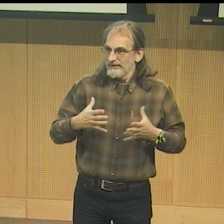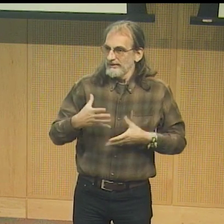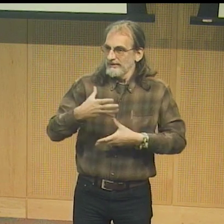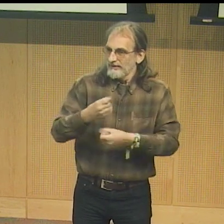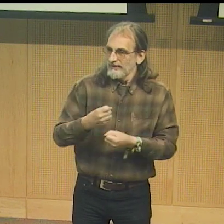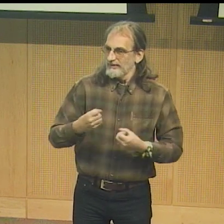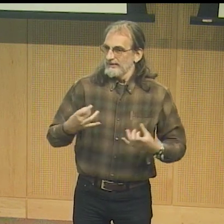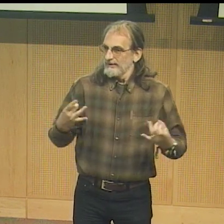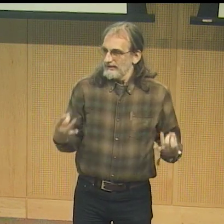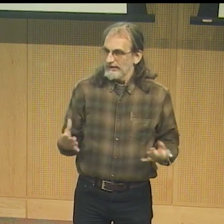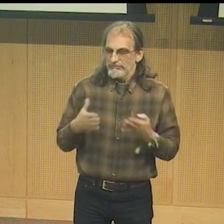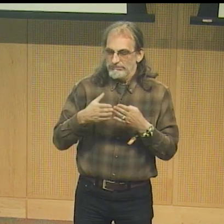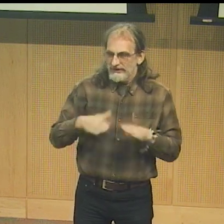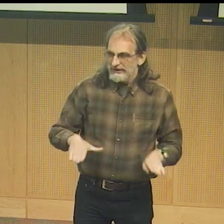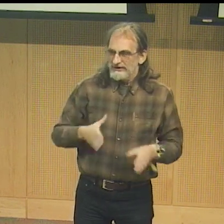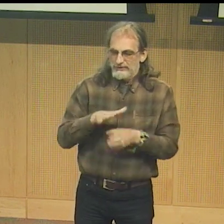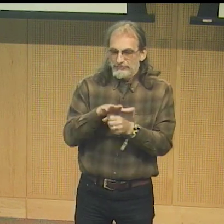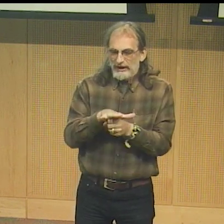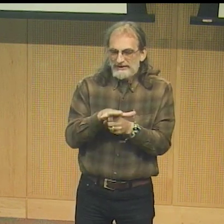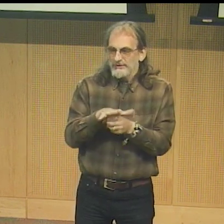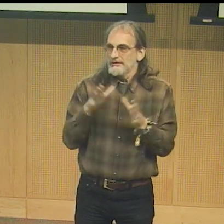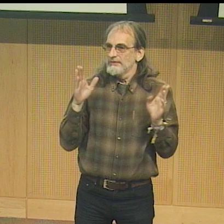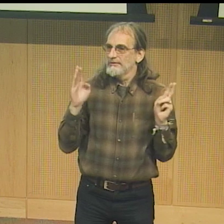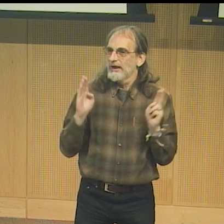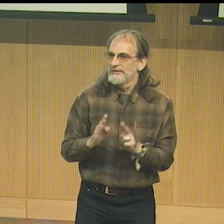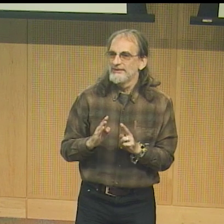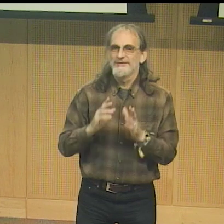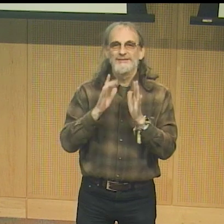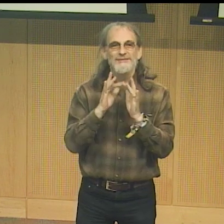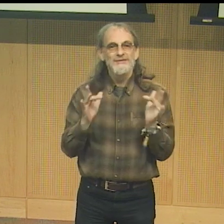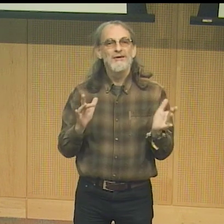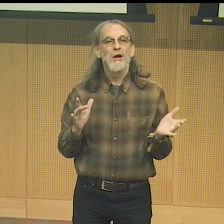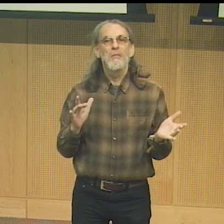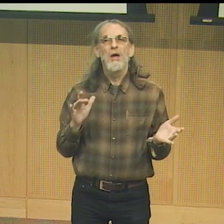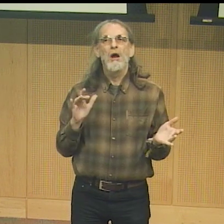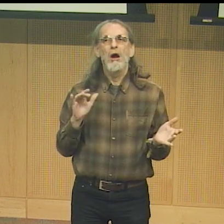and in revitalizing their spirit, nourishing their soul,